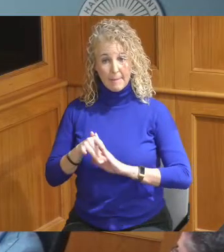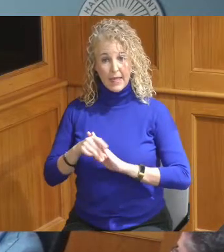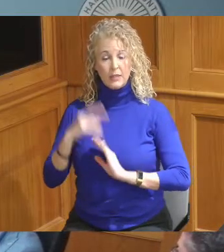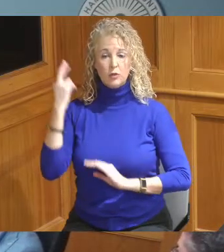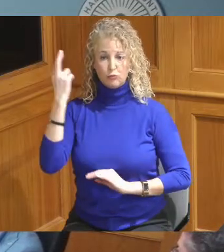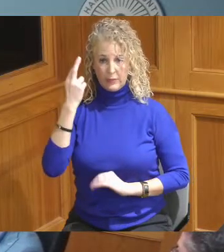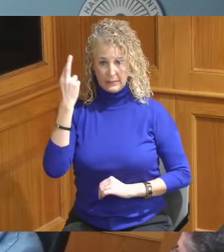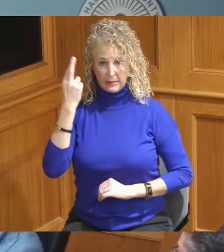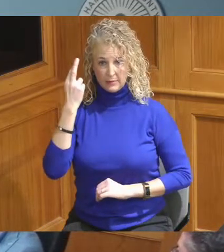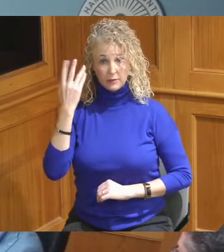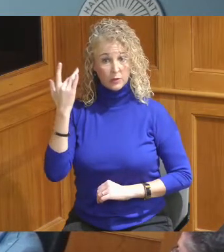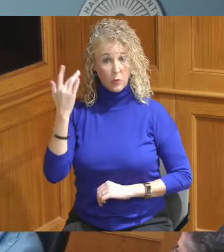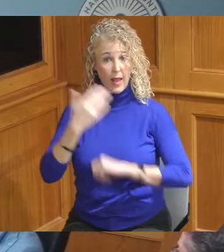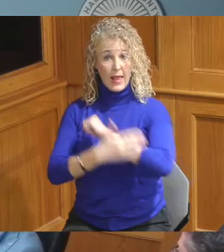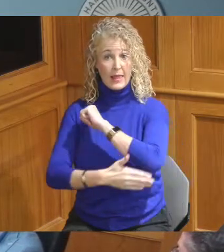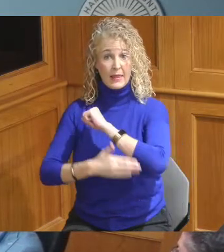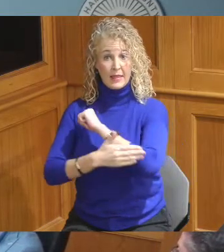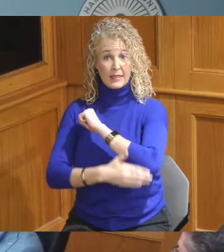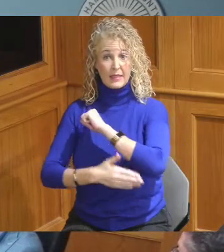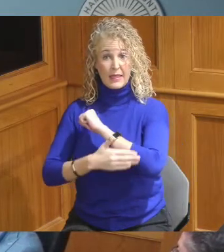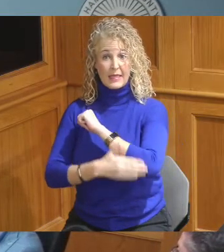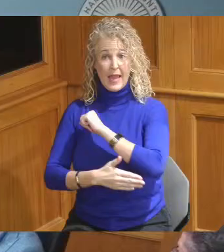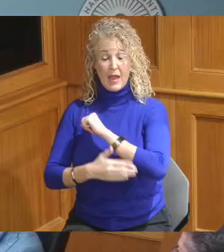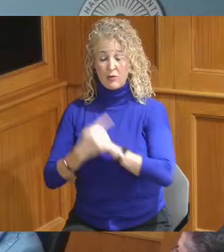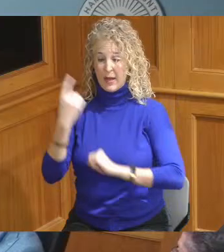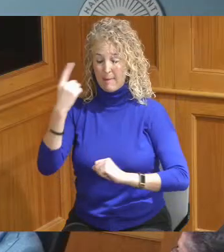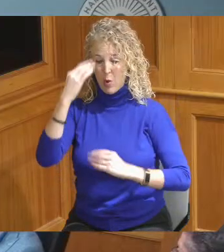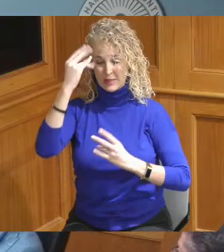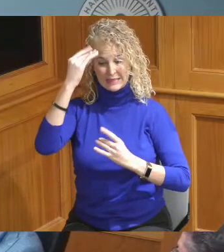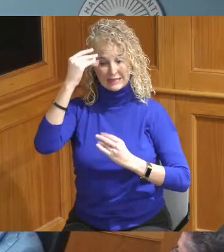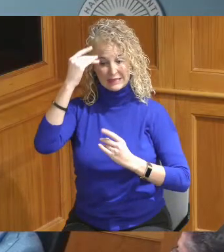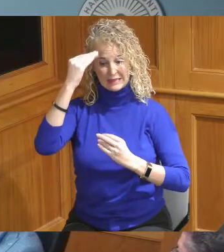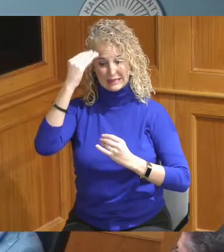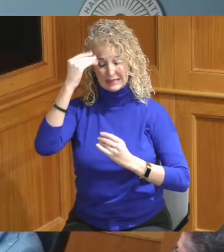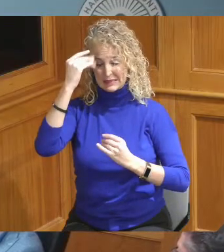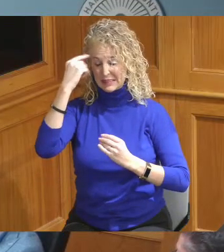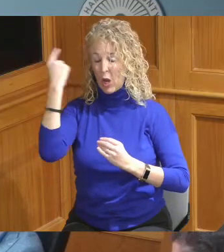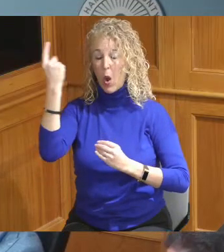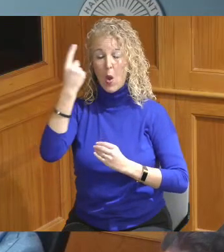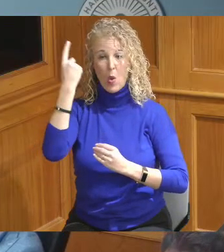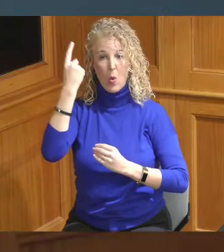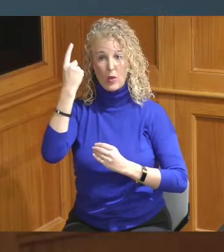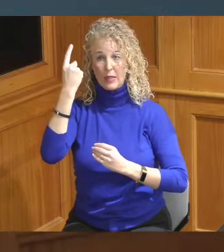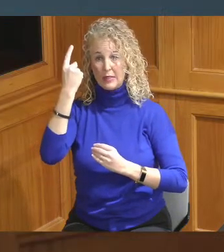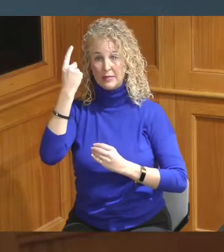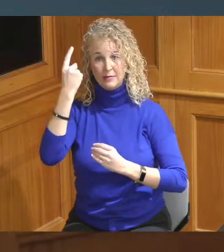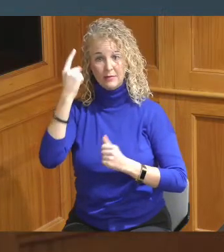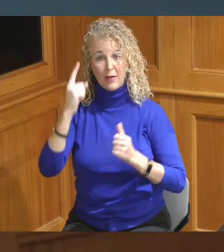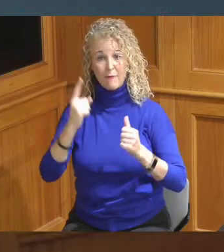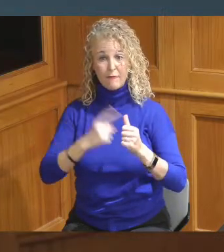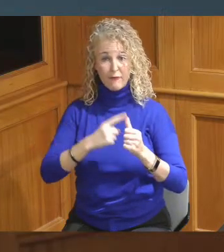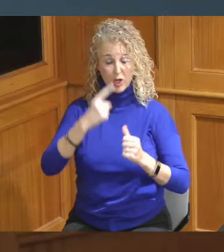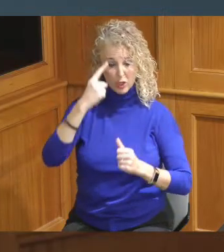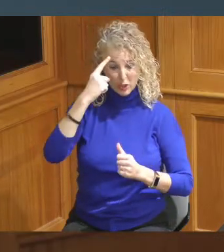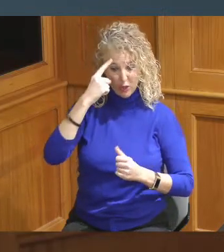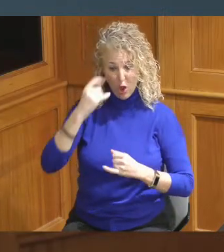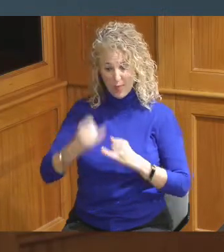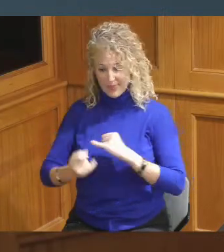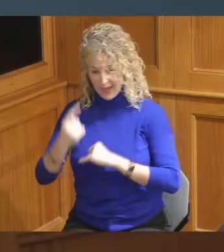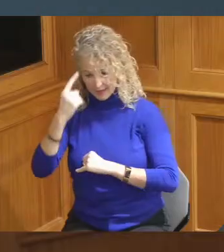because the county is in the forefront of my mind always and especially as President even more so.